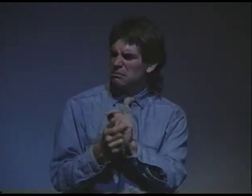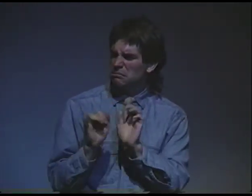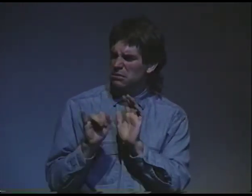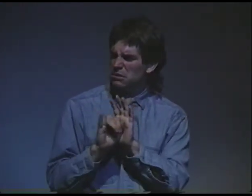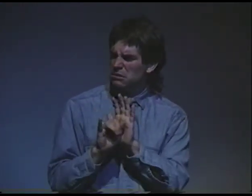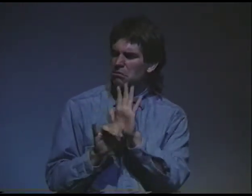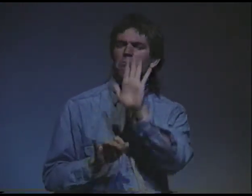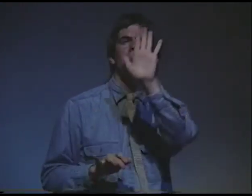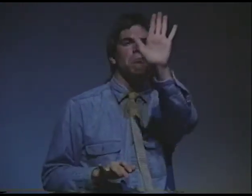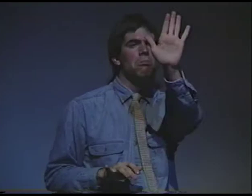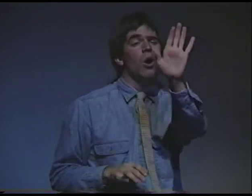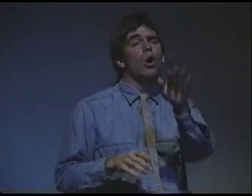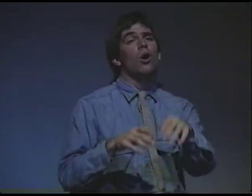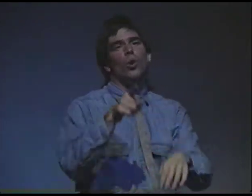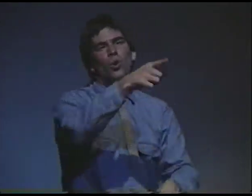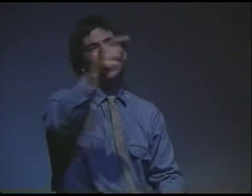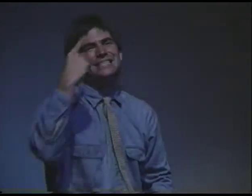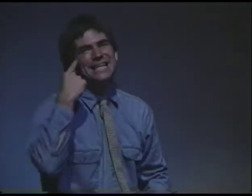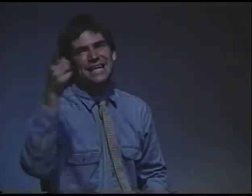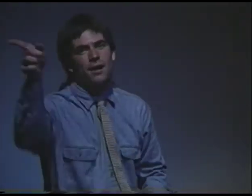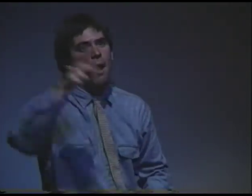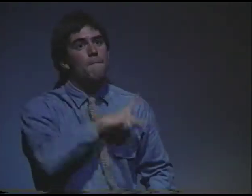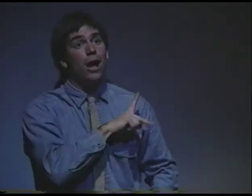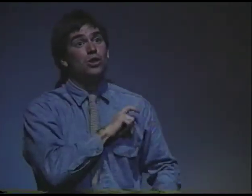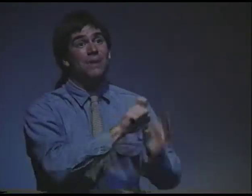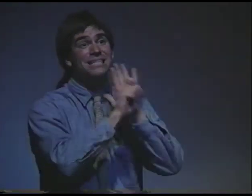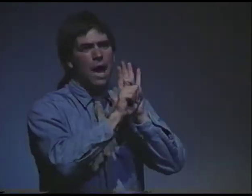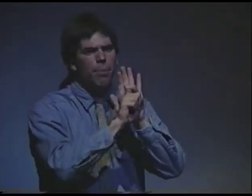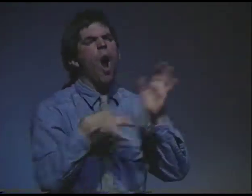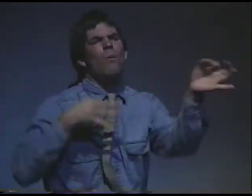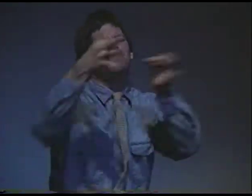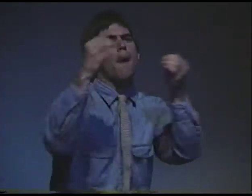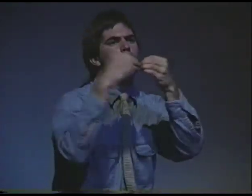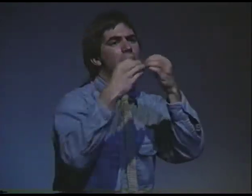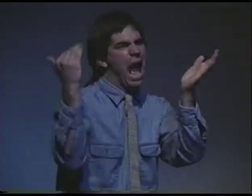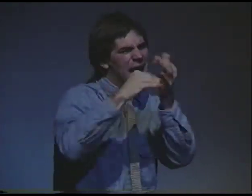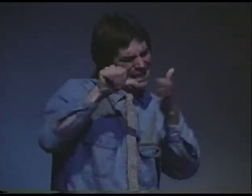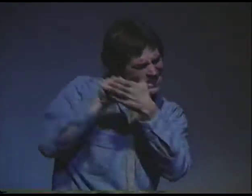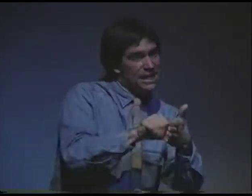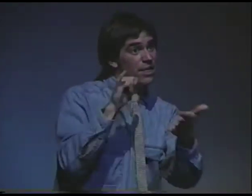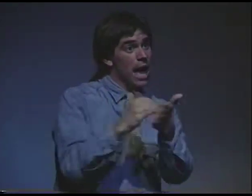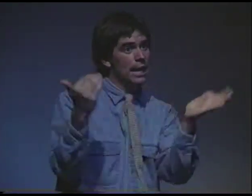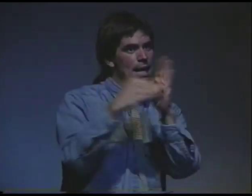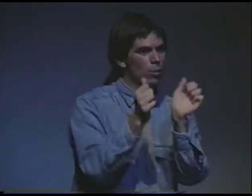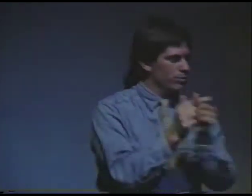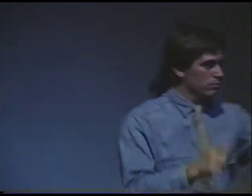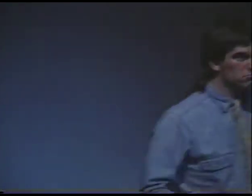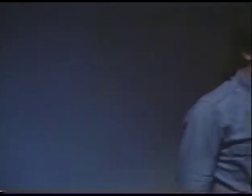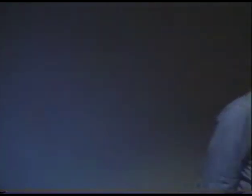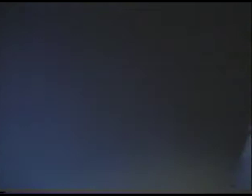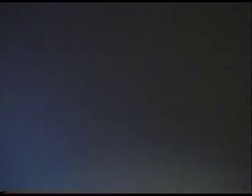And what does that mean, completely translate the image? OK, you saw Patrick's example, but I'd